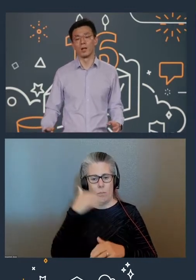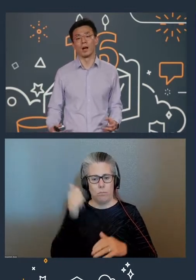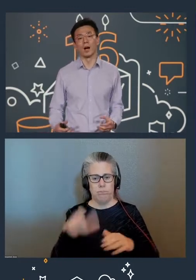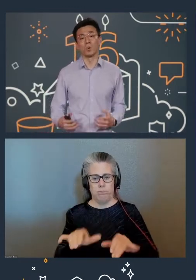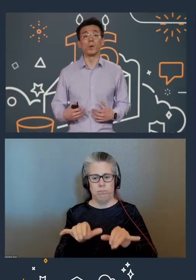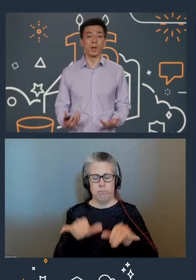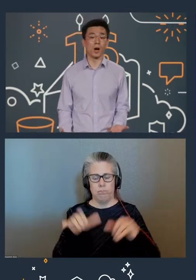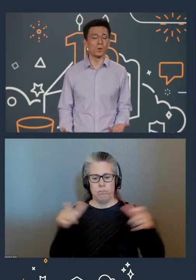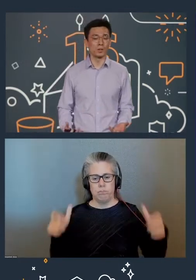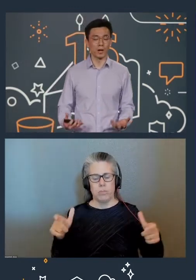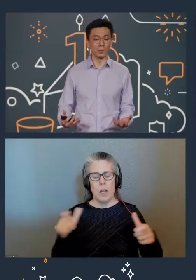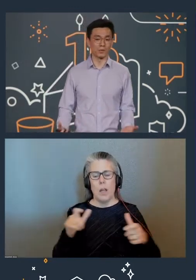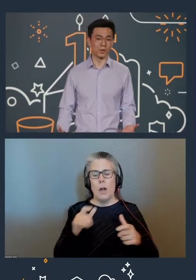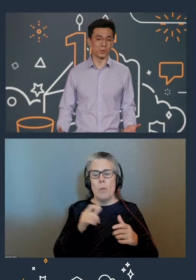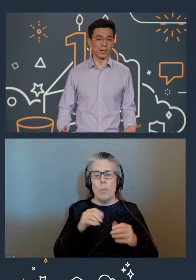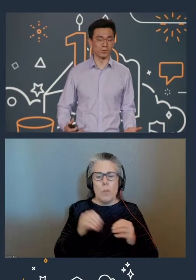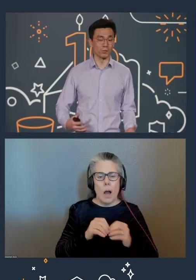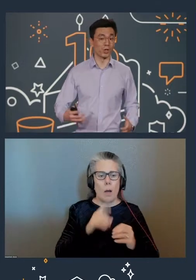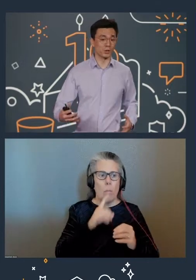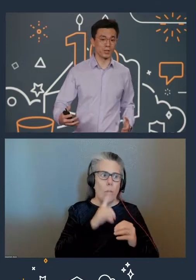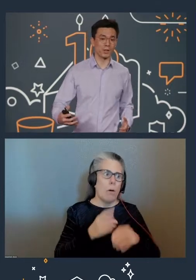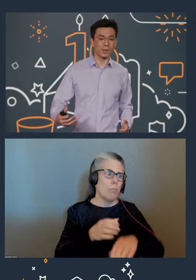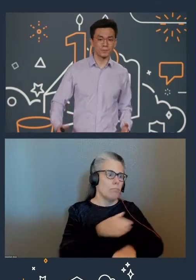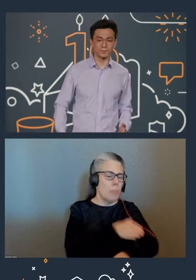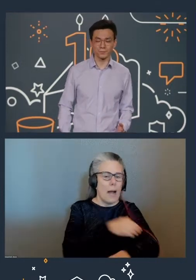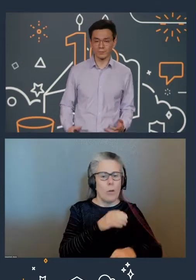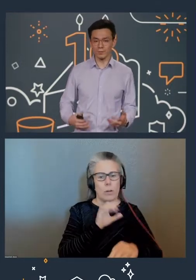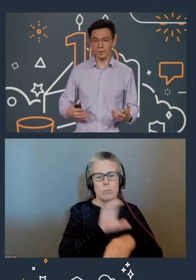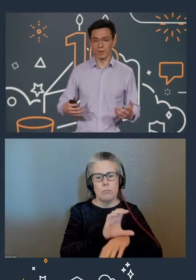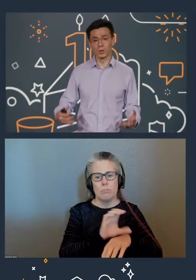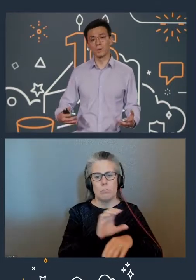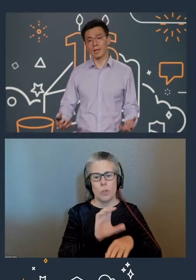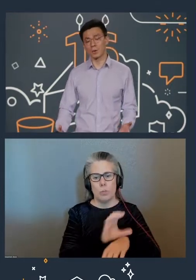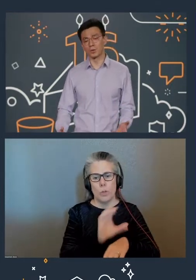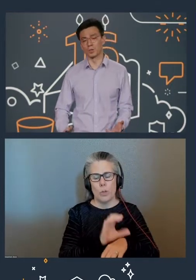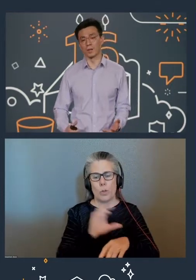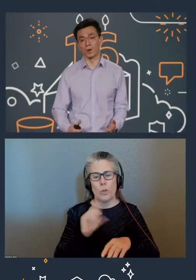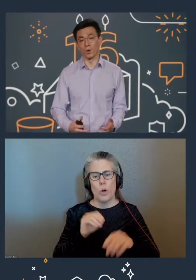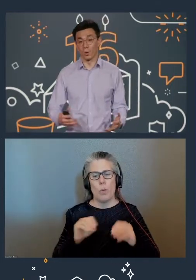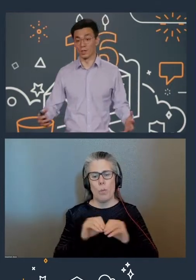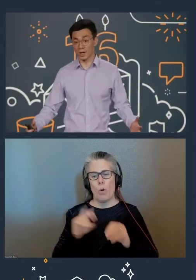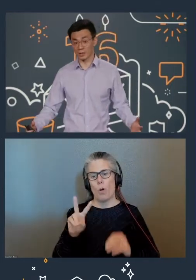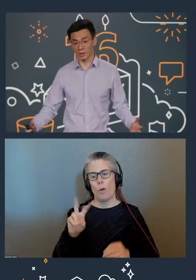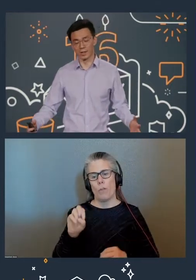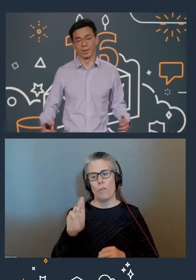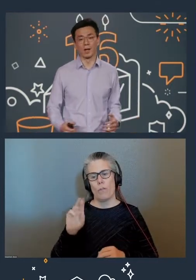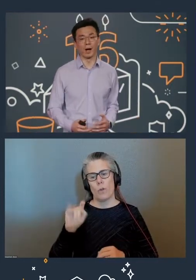What we now refer to as vertical scaling. Hadoop allow you to scale horizontally